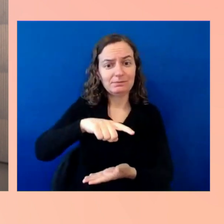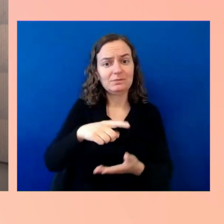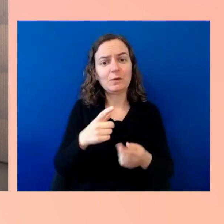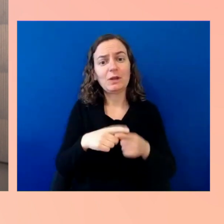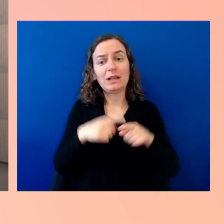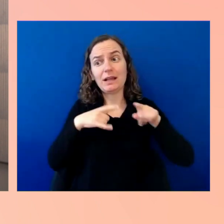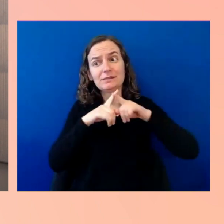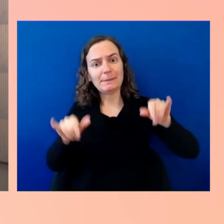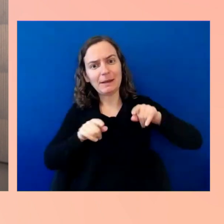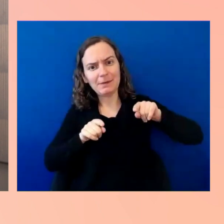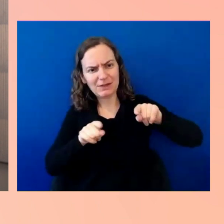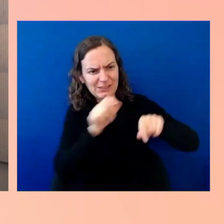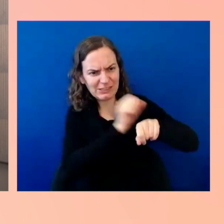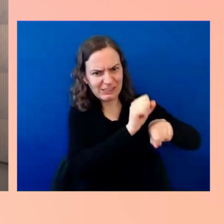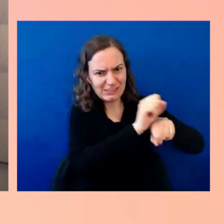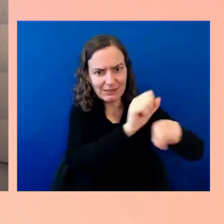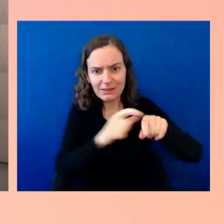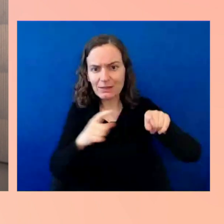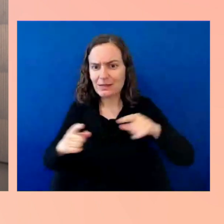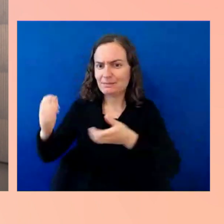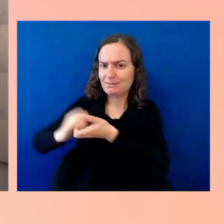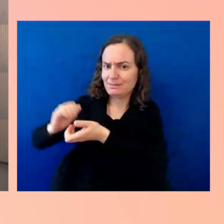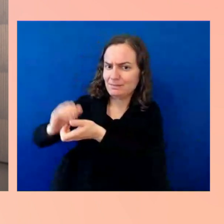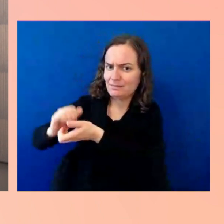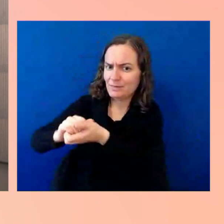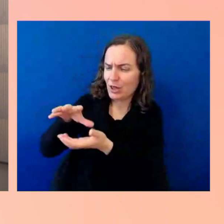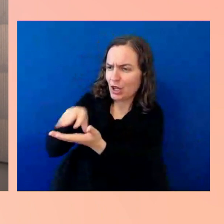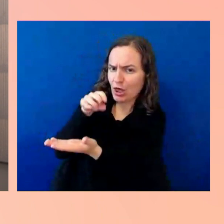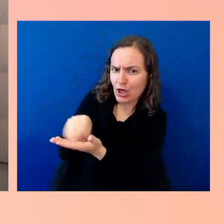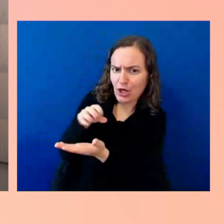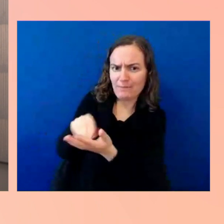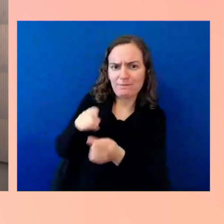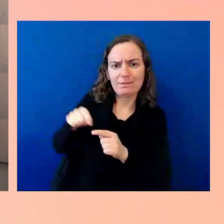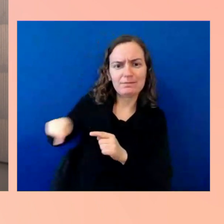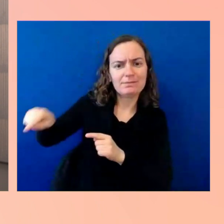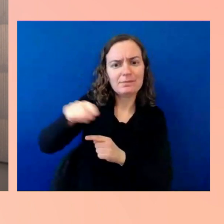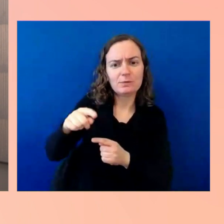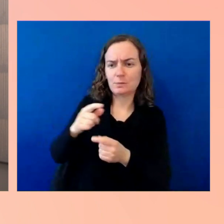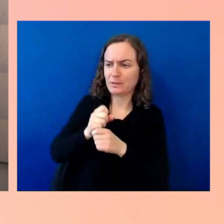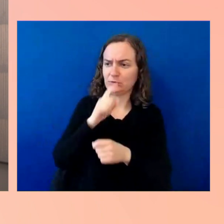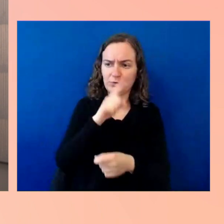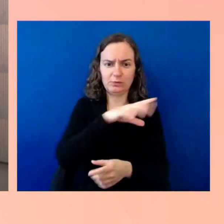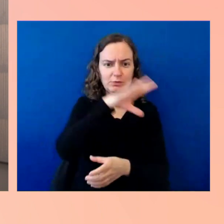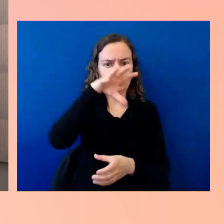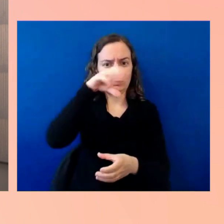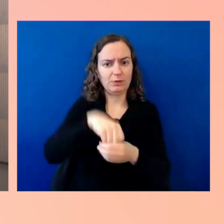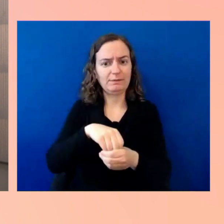Design toolkit for cognition, to help us all build inclusively. I'm thrilled today to announce